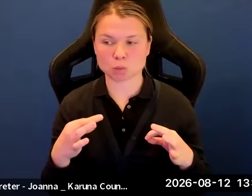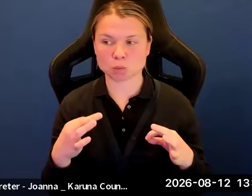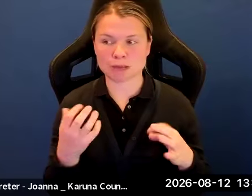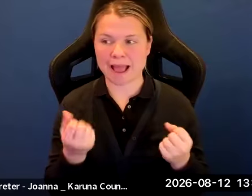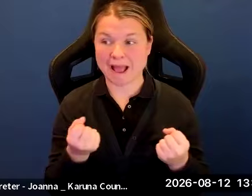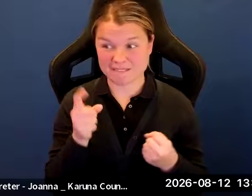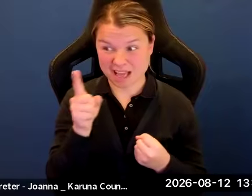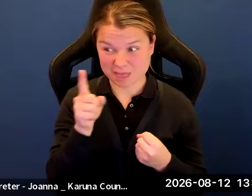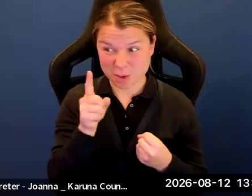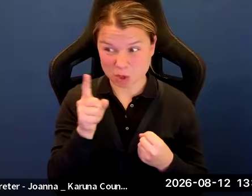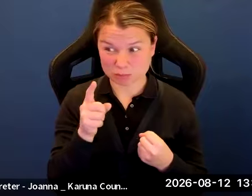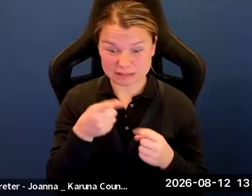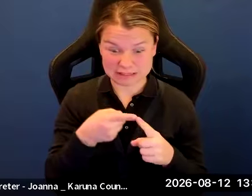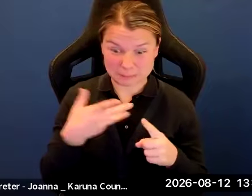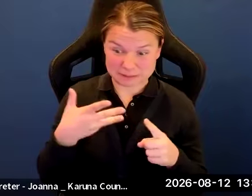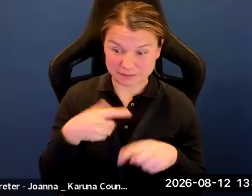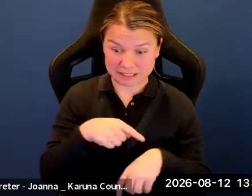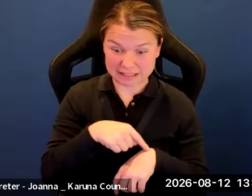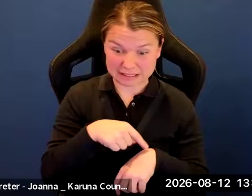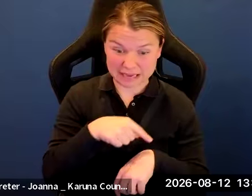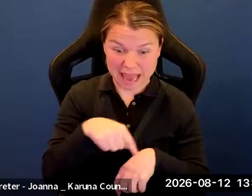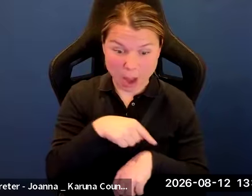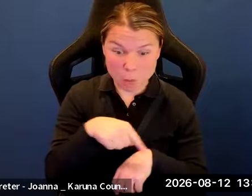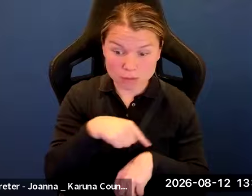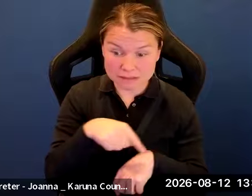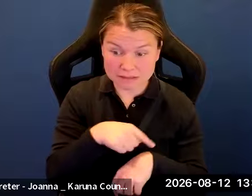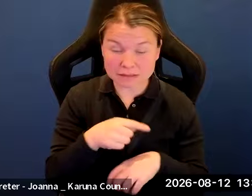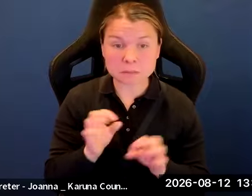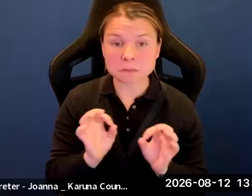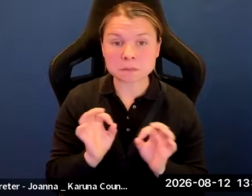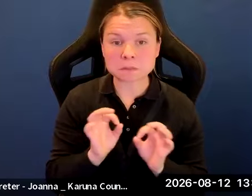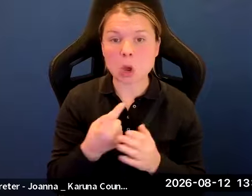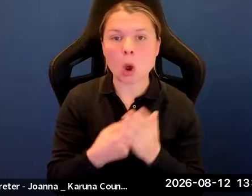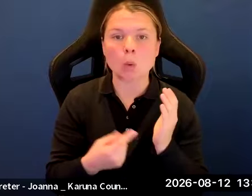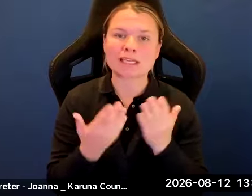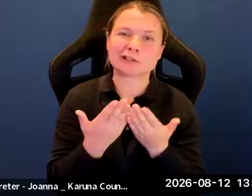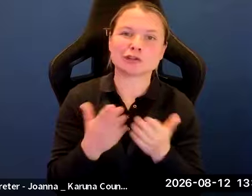institution. We don't have